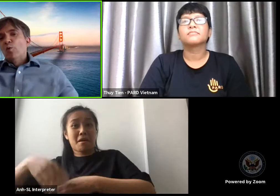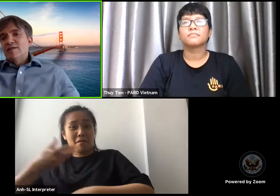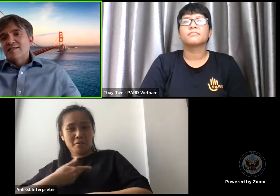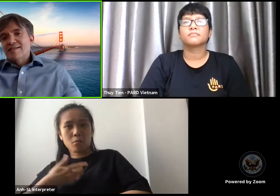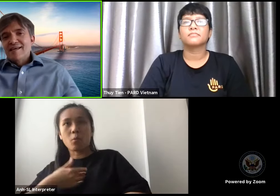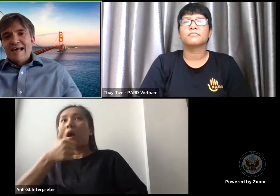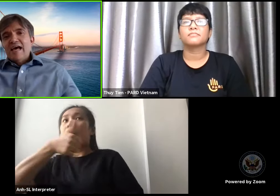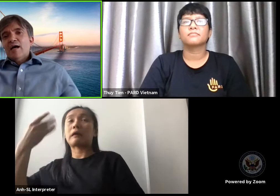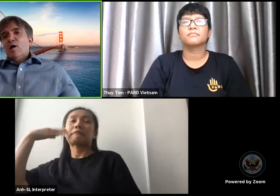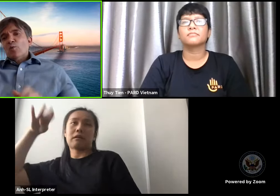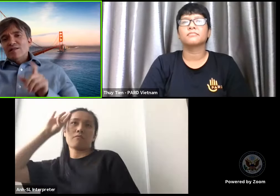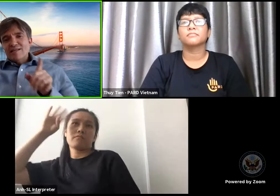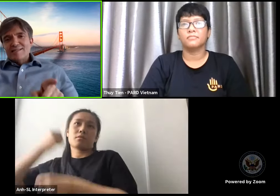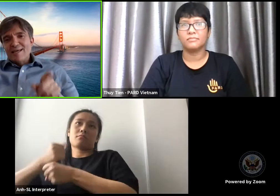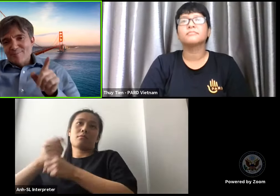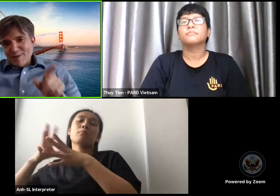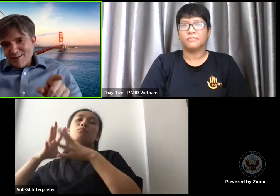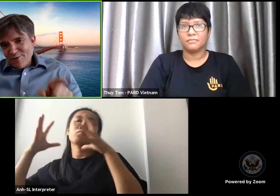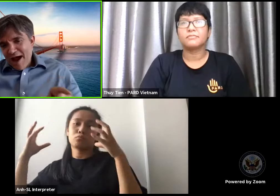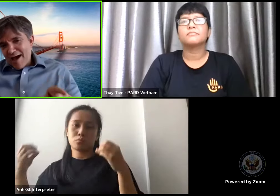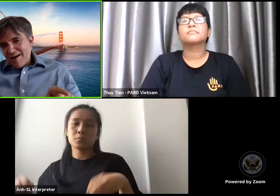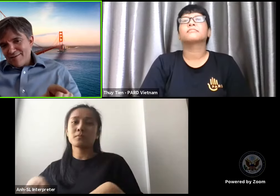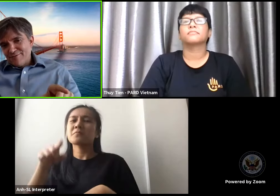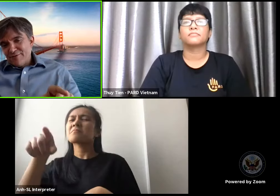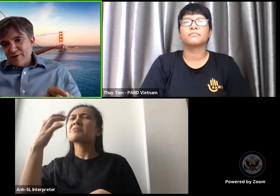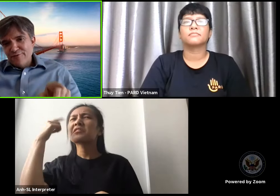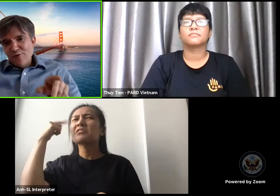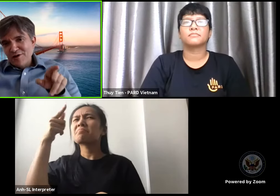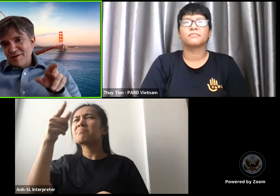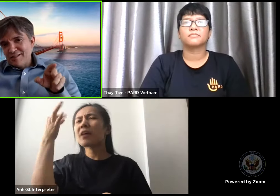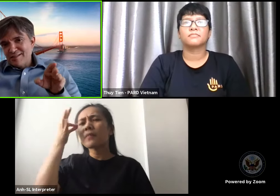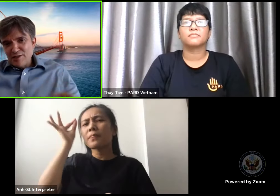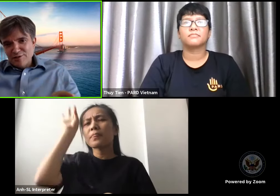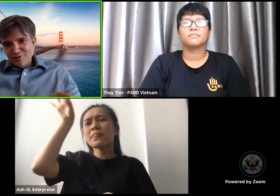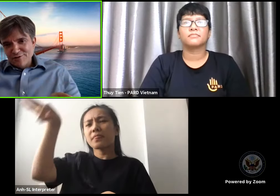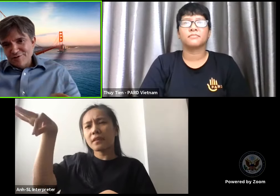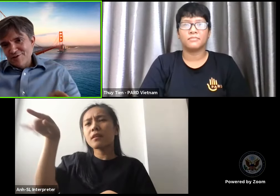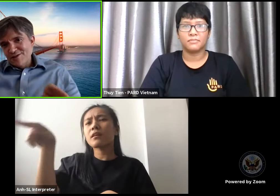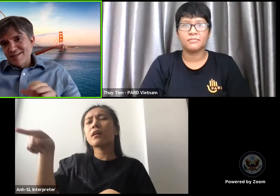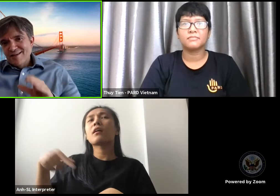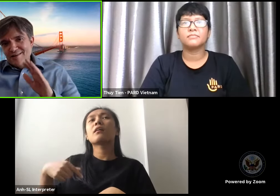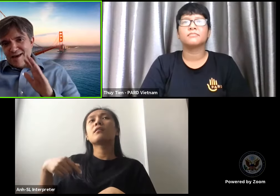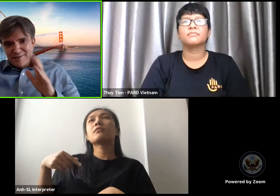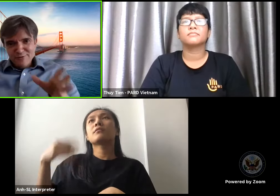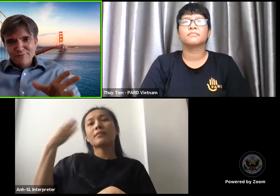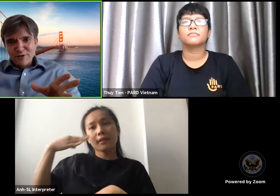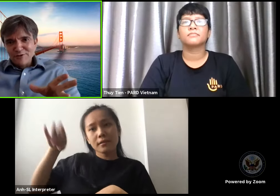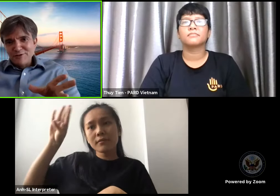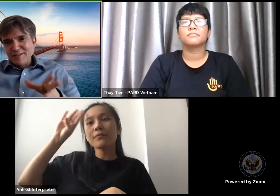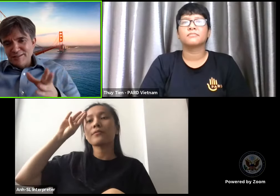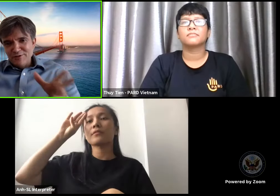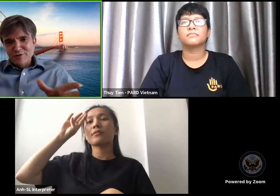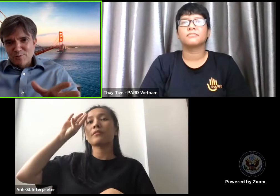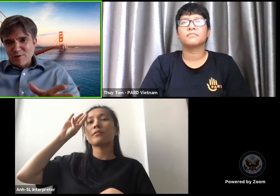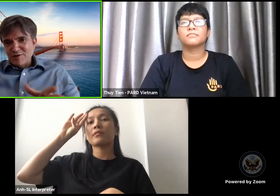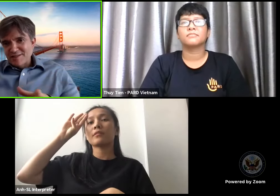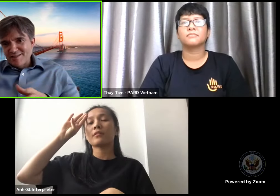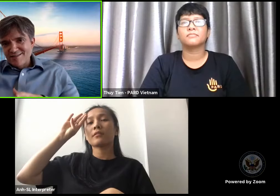what's -- what's a tip that you have for teachers that you've learned in your experiences?